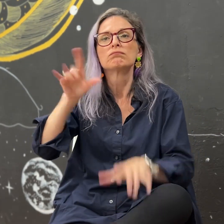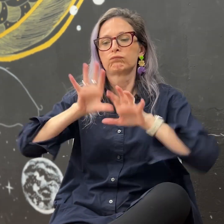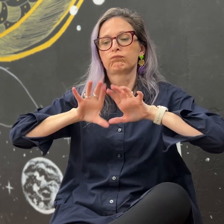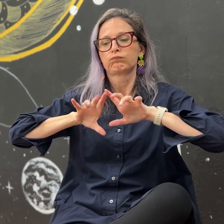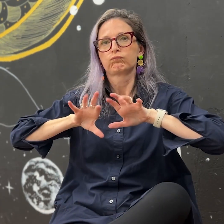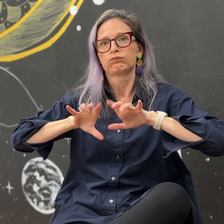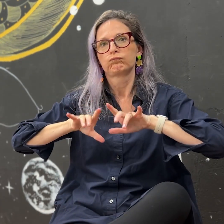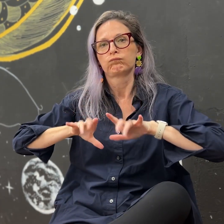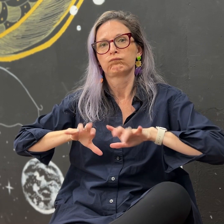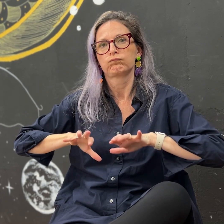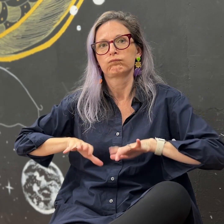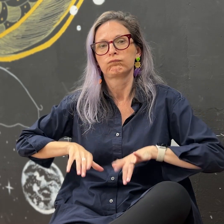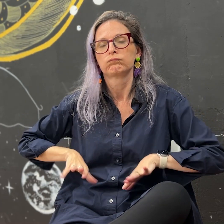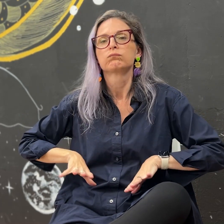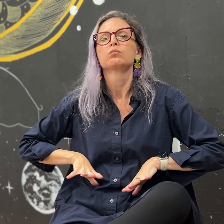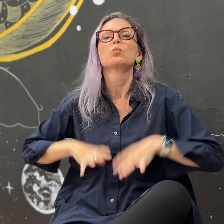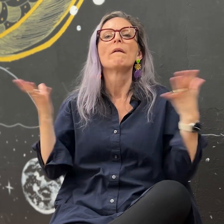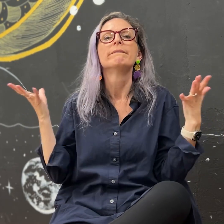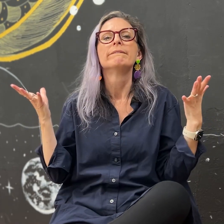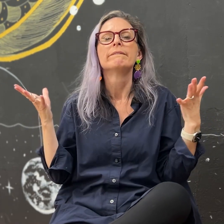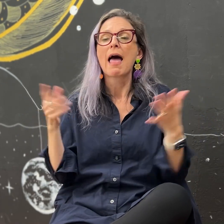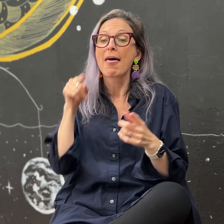and they typed it all up, just like that.